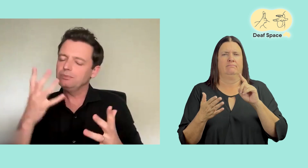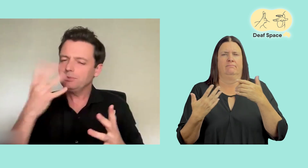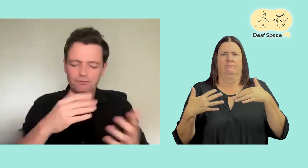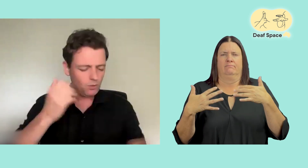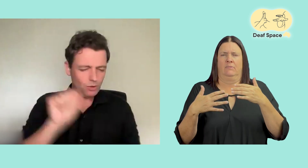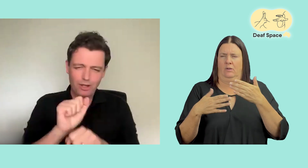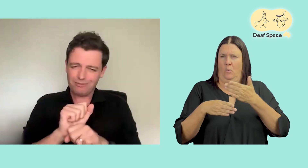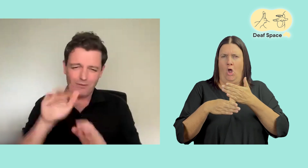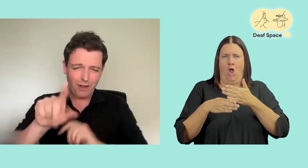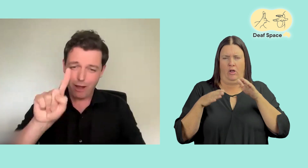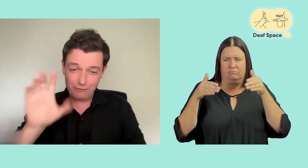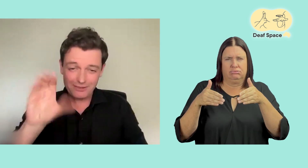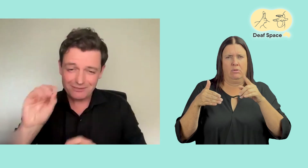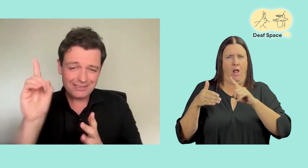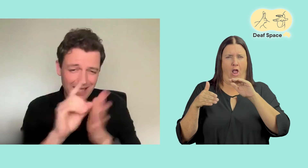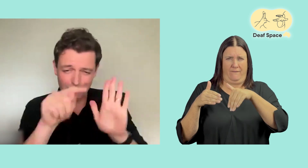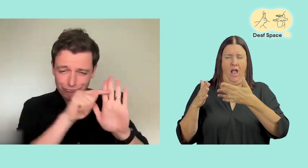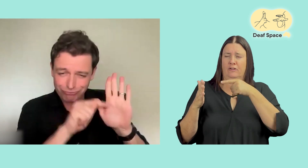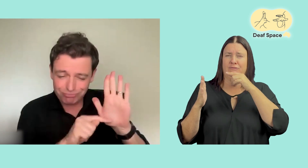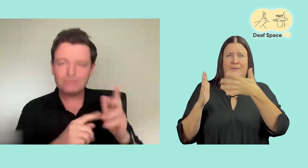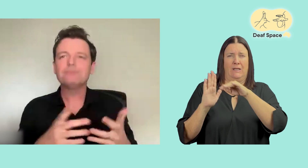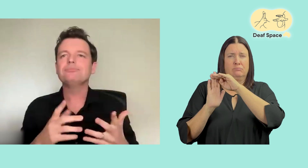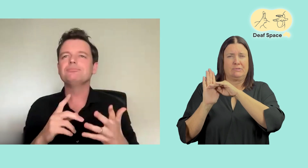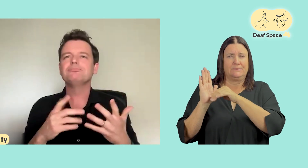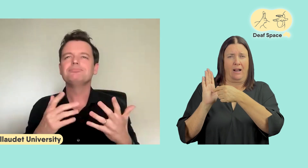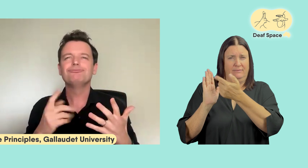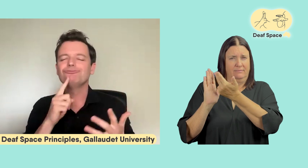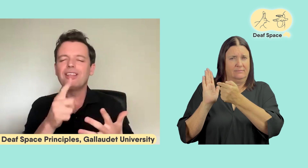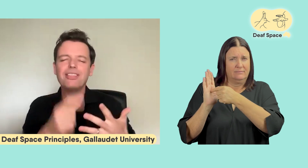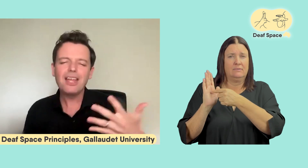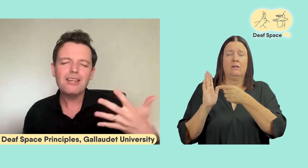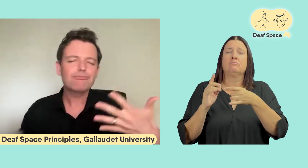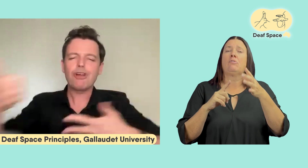some beautiful work in line with those 150 Deaf Space principles.